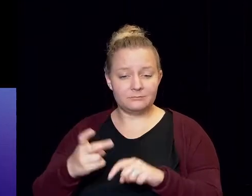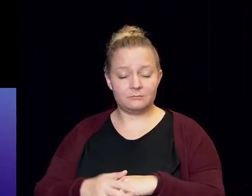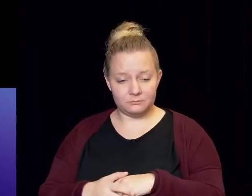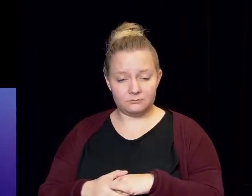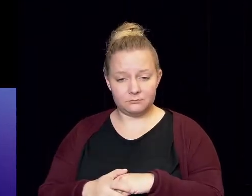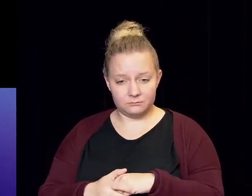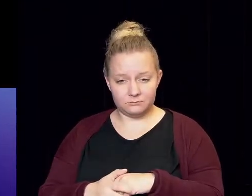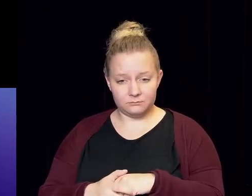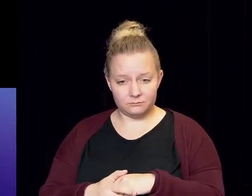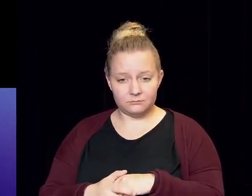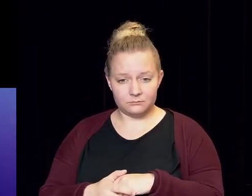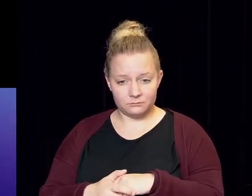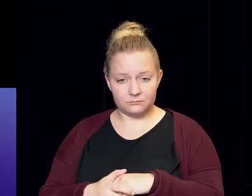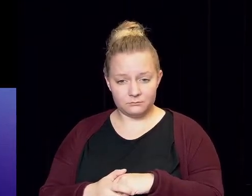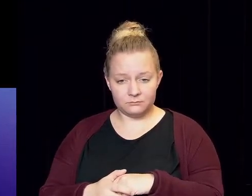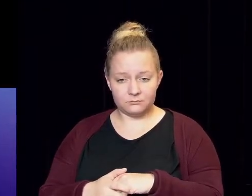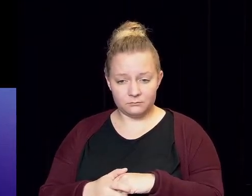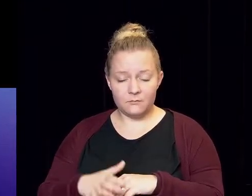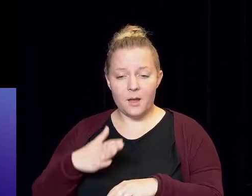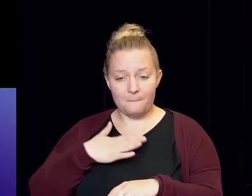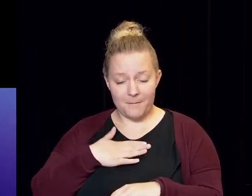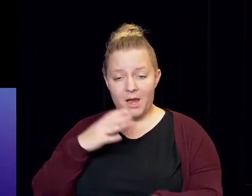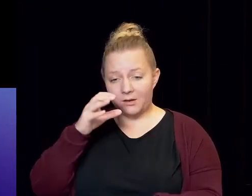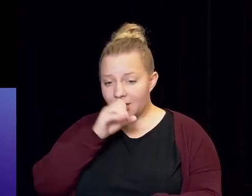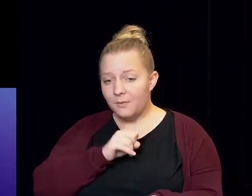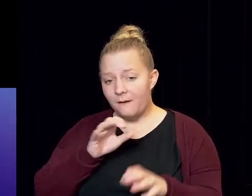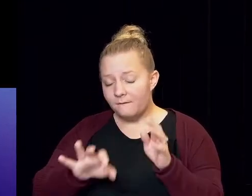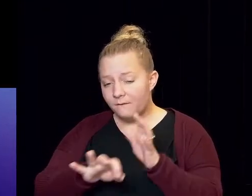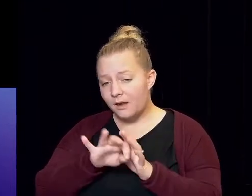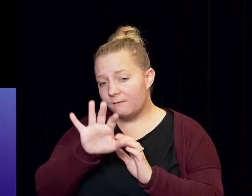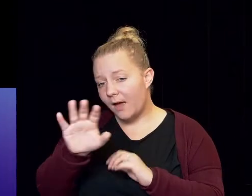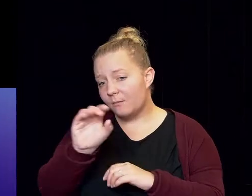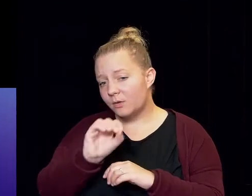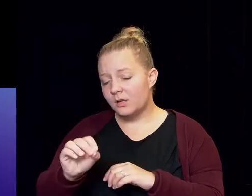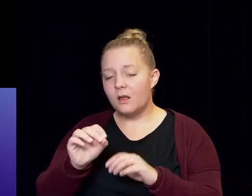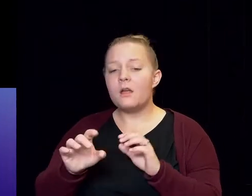All right, here's my estimation. To find 5%, I first found 10%. And again,